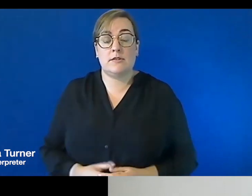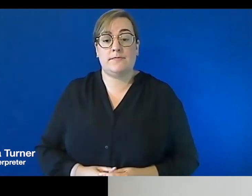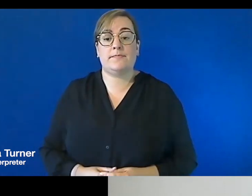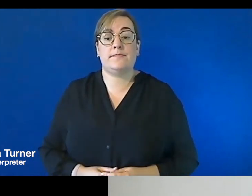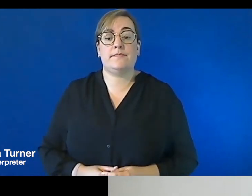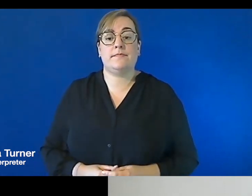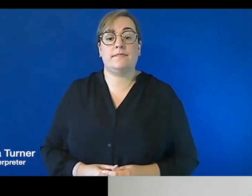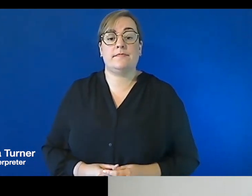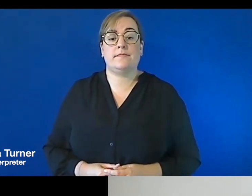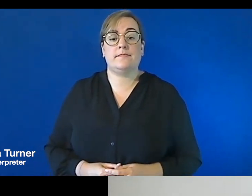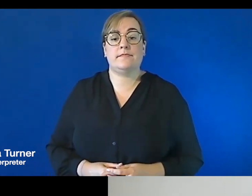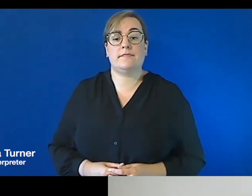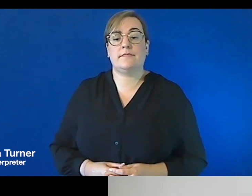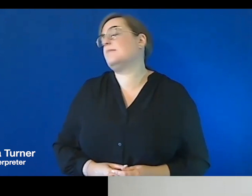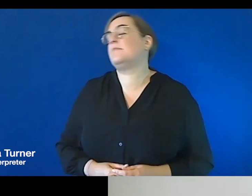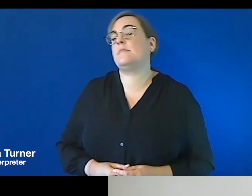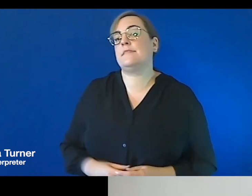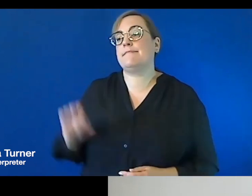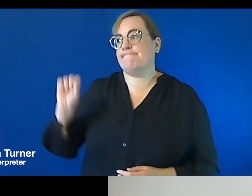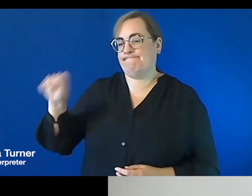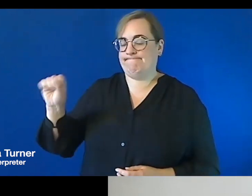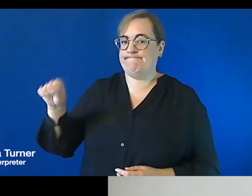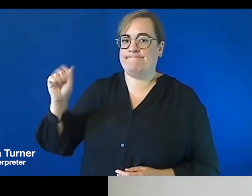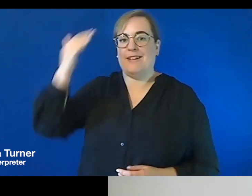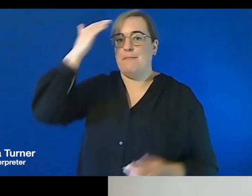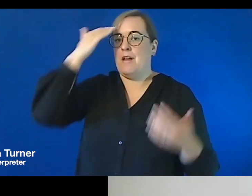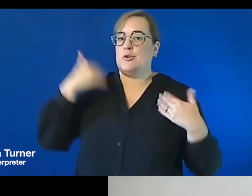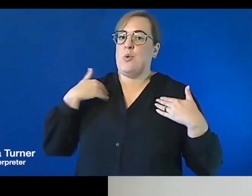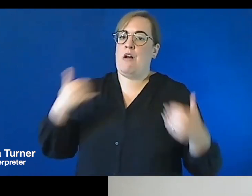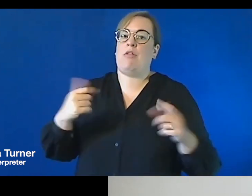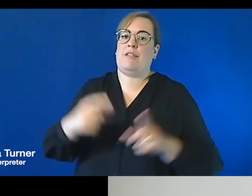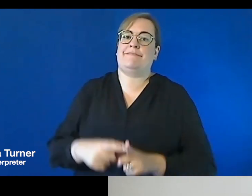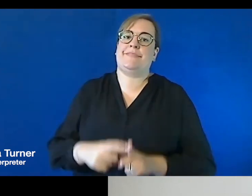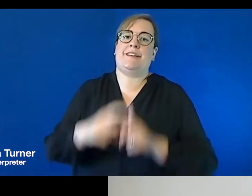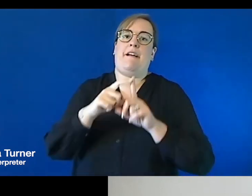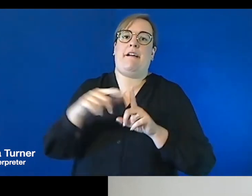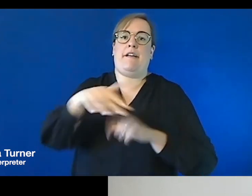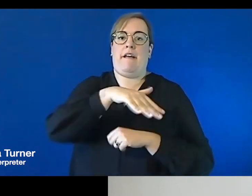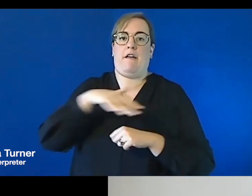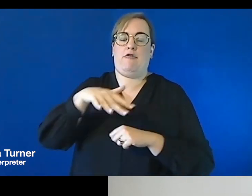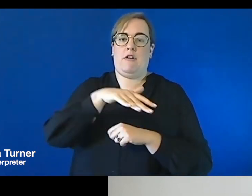Yes mental health is a very tough tough field. I’m a mental health patient, I use